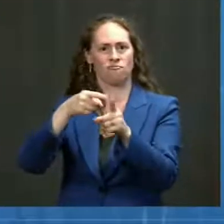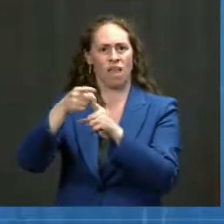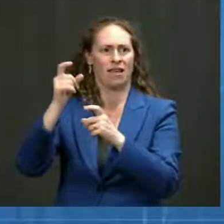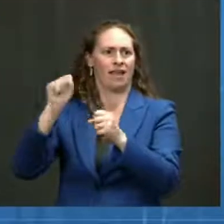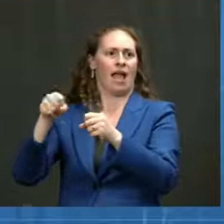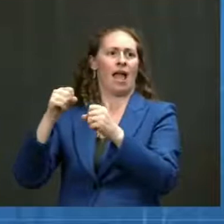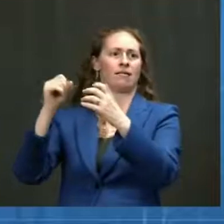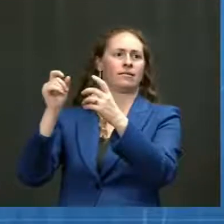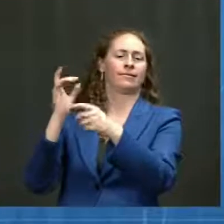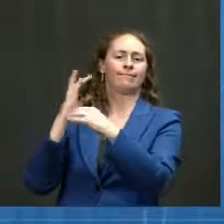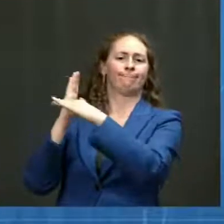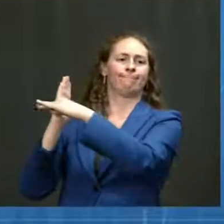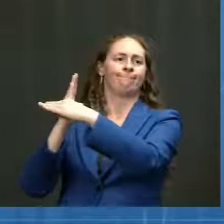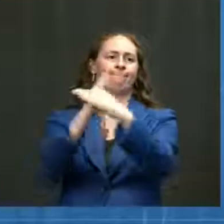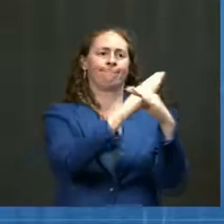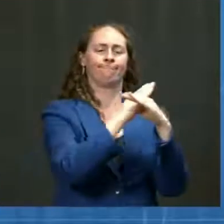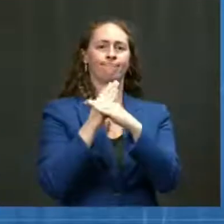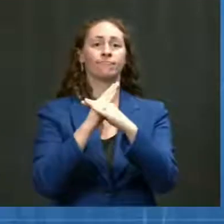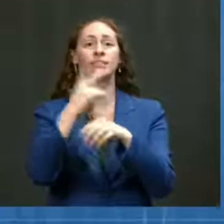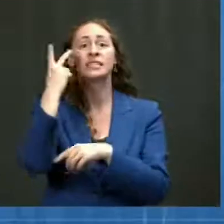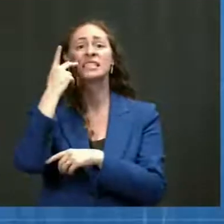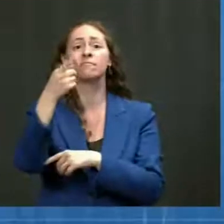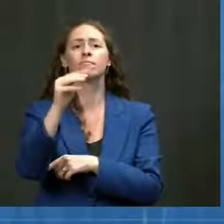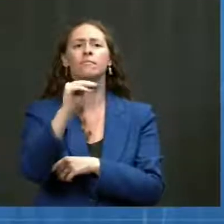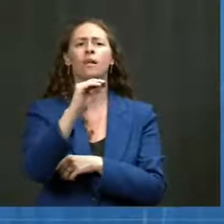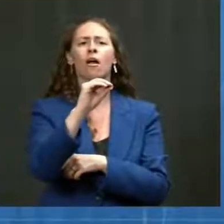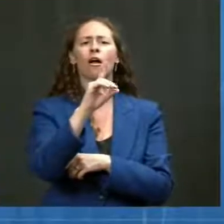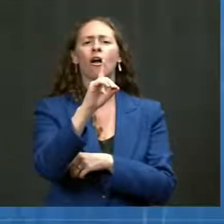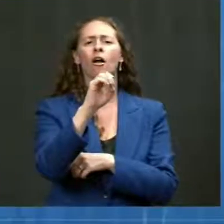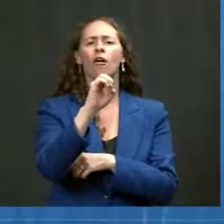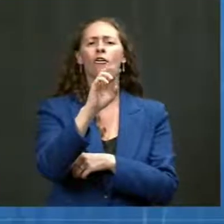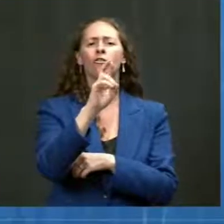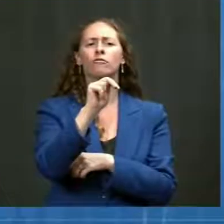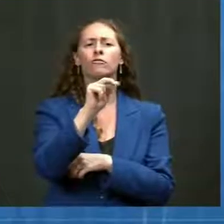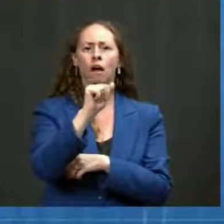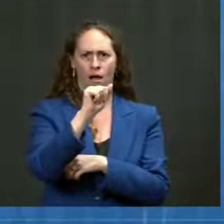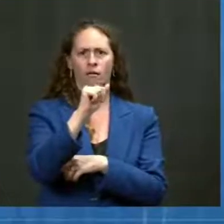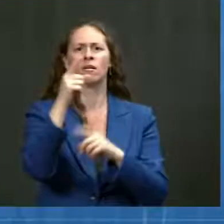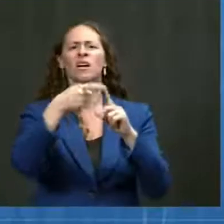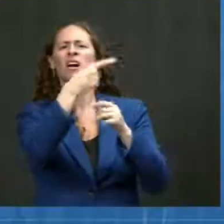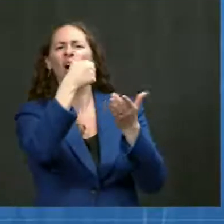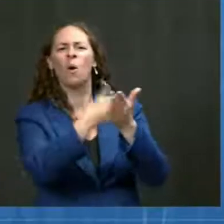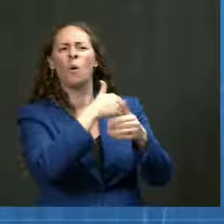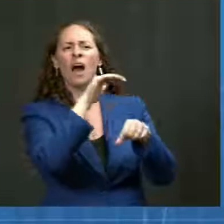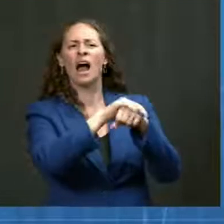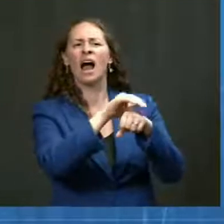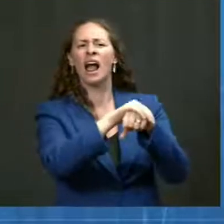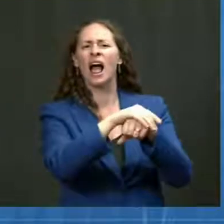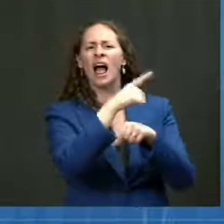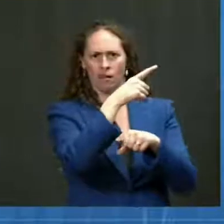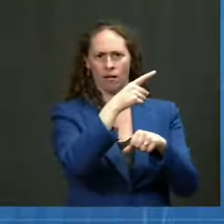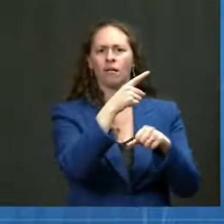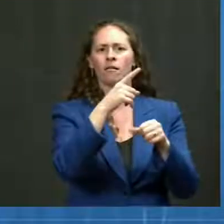DELTA. I'M SHOWING YOU DATA NOW, BOTH FROM MODERNA ON THE LEFT AND A